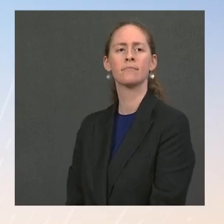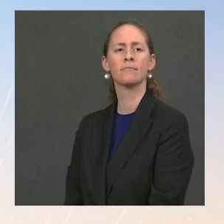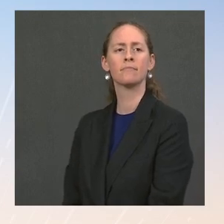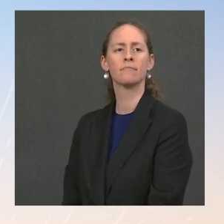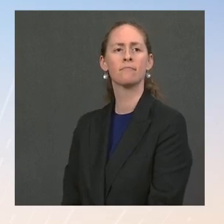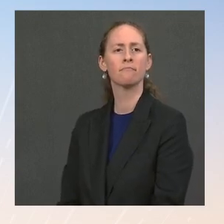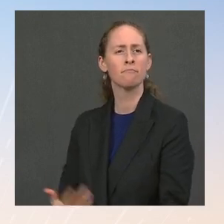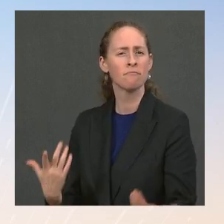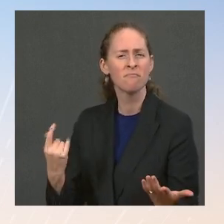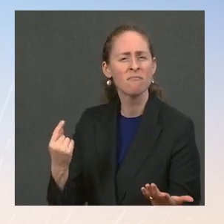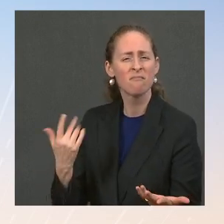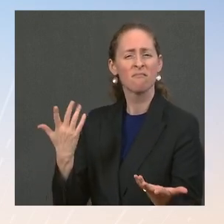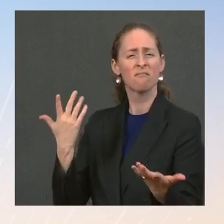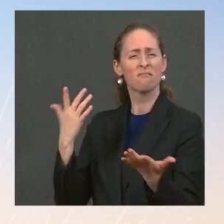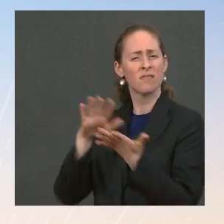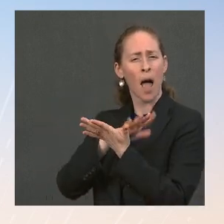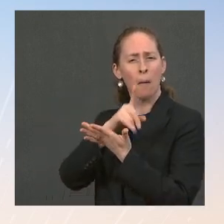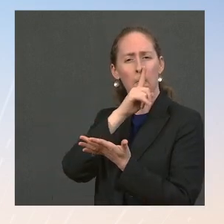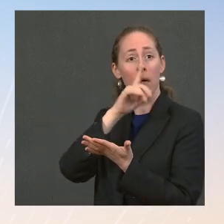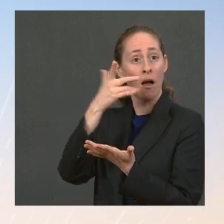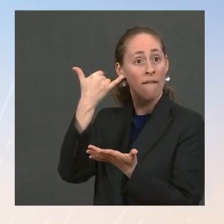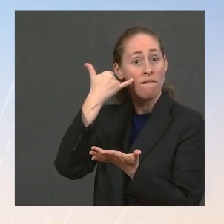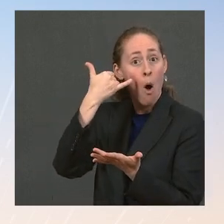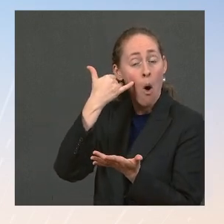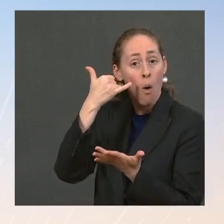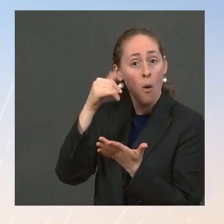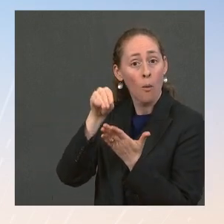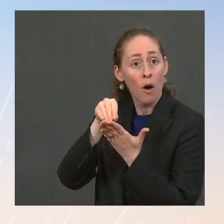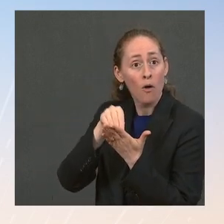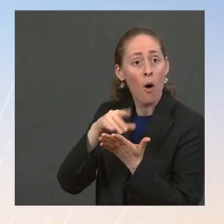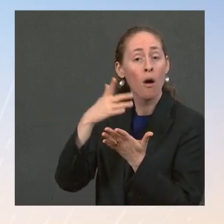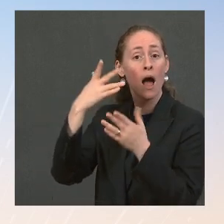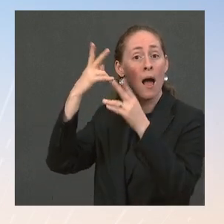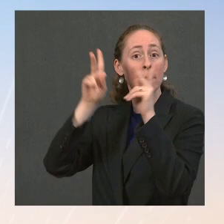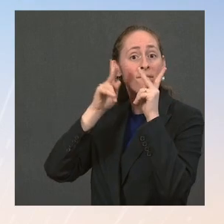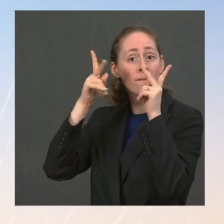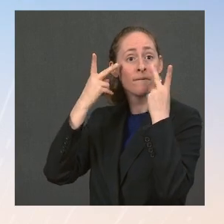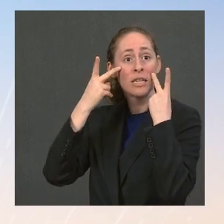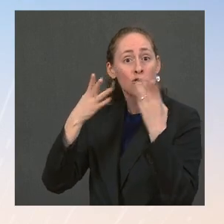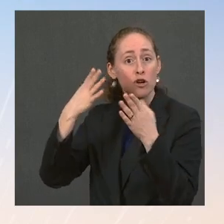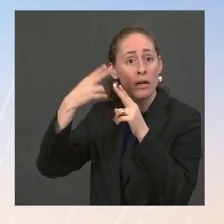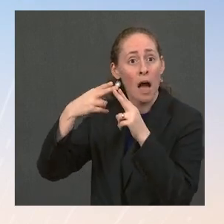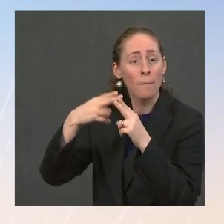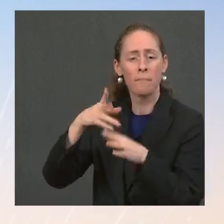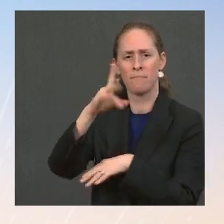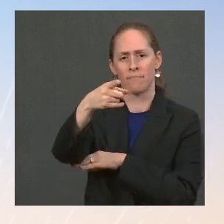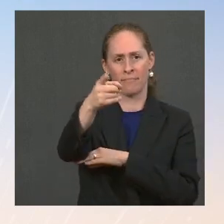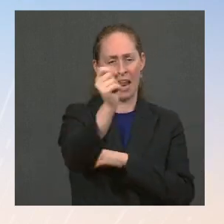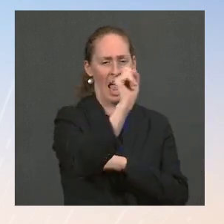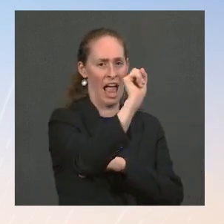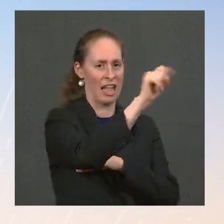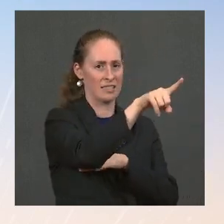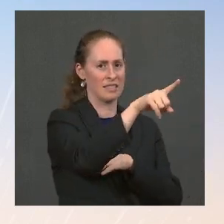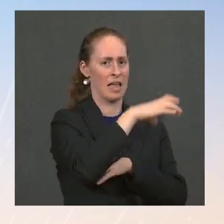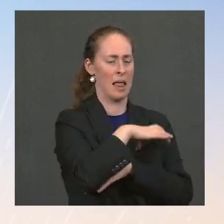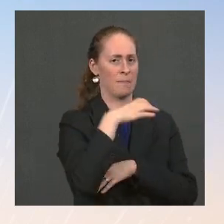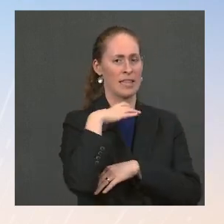Is there any way you -- can you run us through that list? Ms. Psaki: That is something I would point you to the committee on. Go ahead. The Press: Jen, can you explain the standard of review